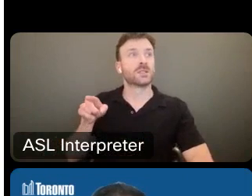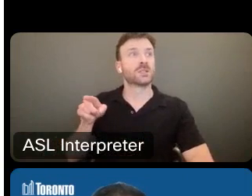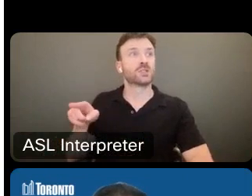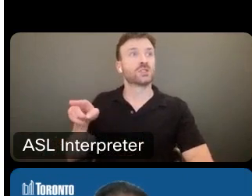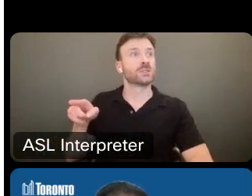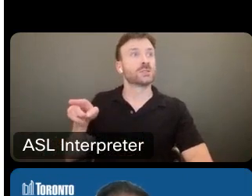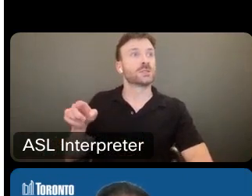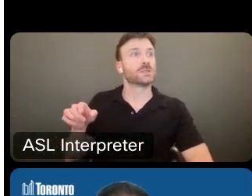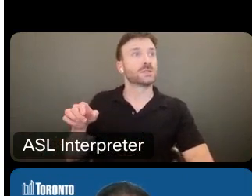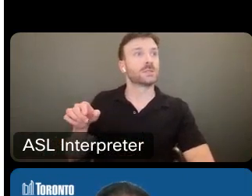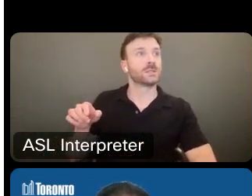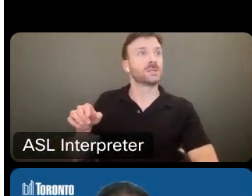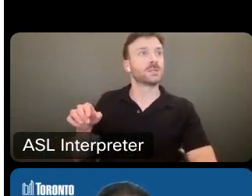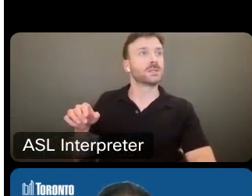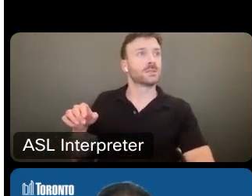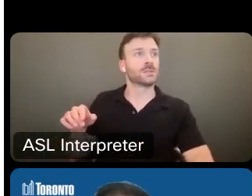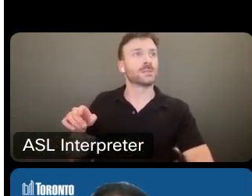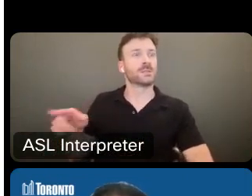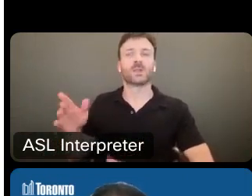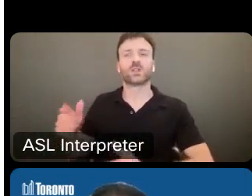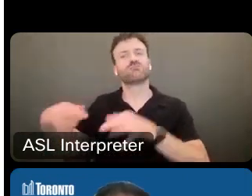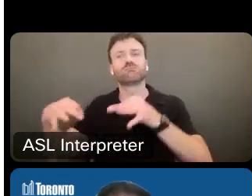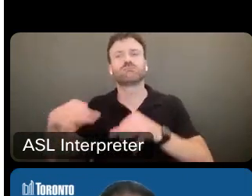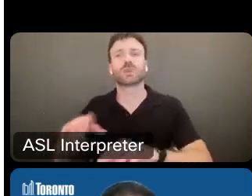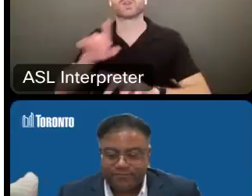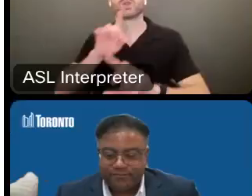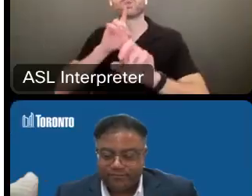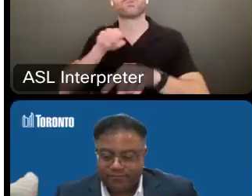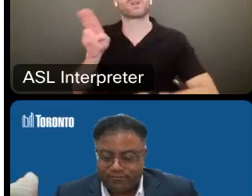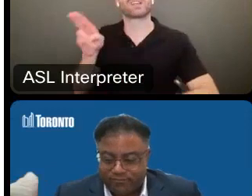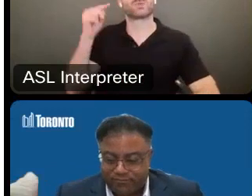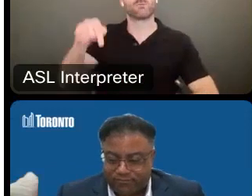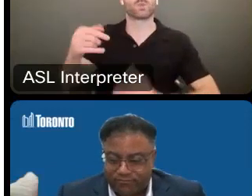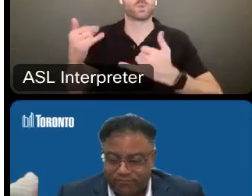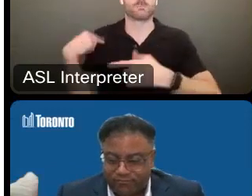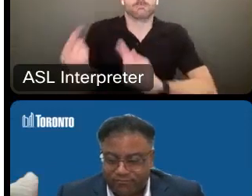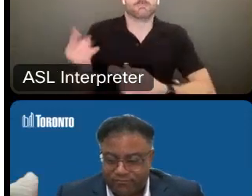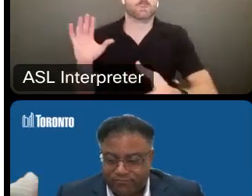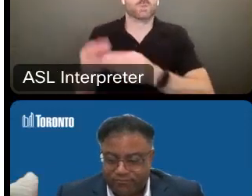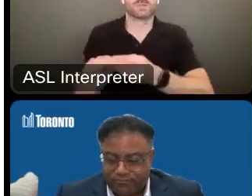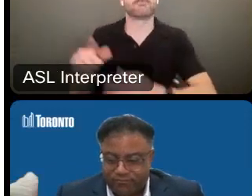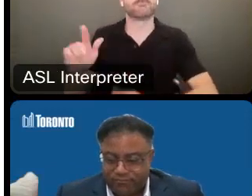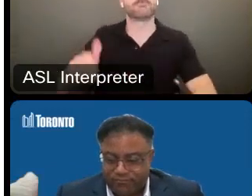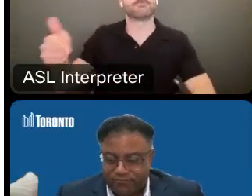and reporting history on this file to date. Jennifer. Jennifer Niece: Thank you, Roger.